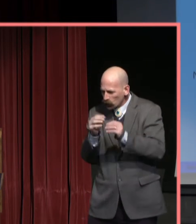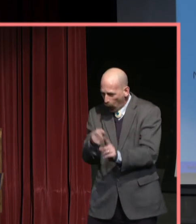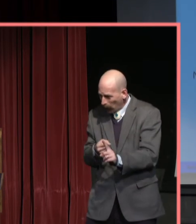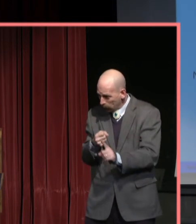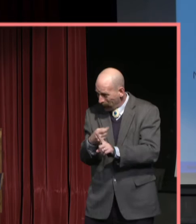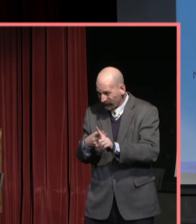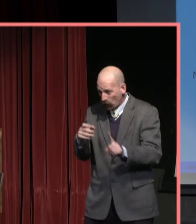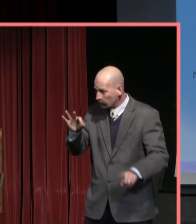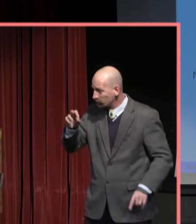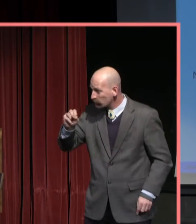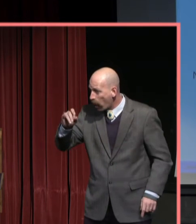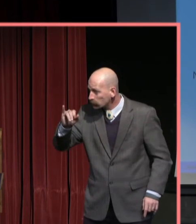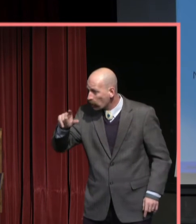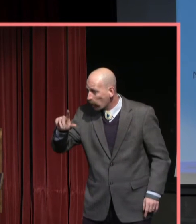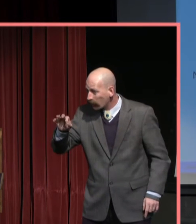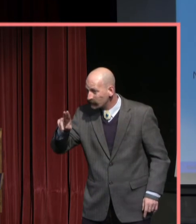of course is CO2 into the atmosphere.